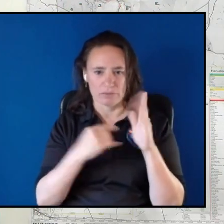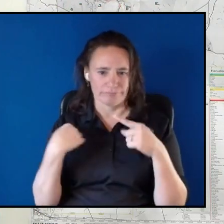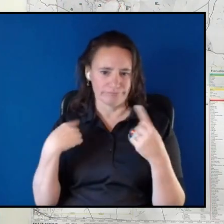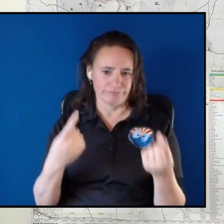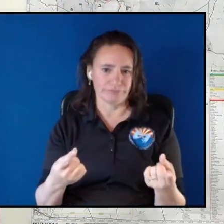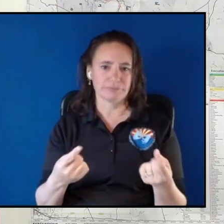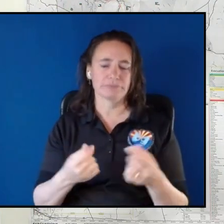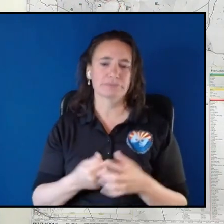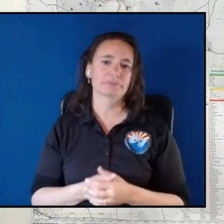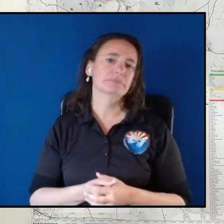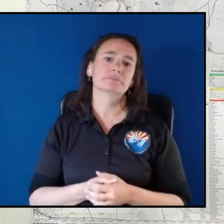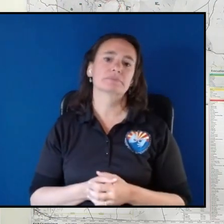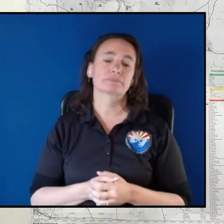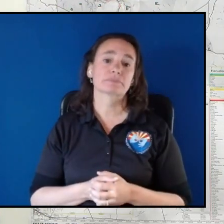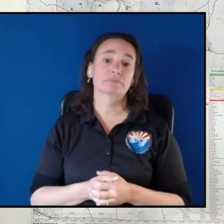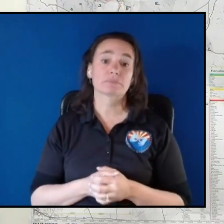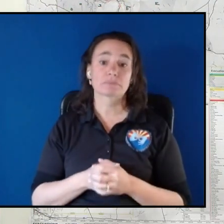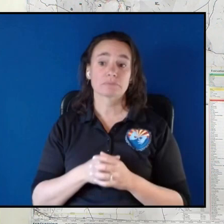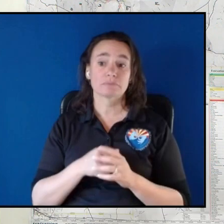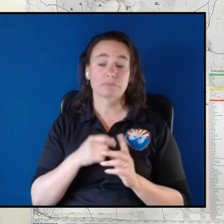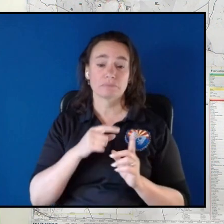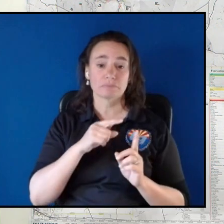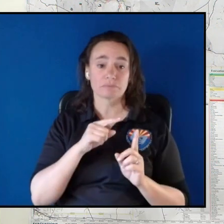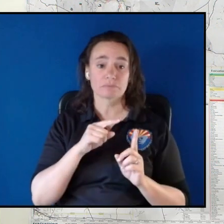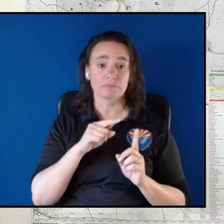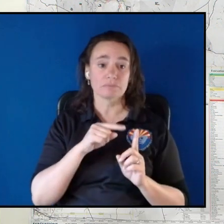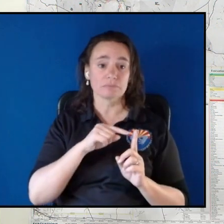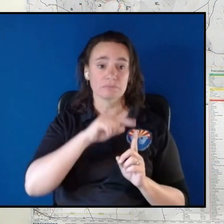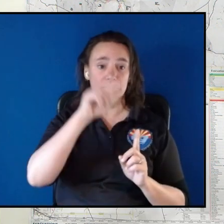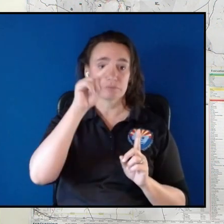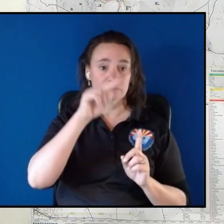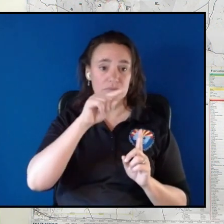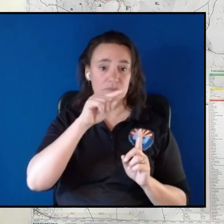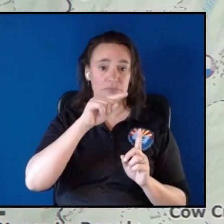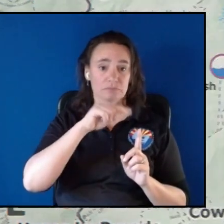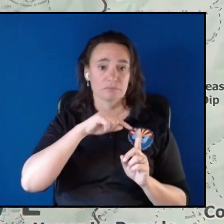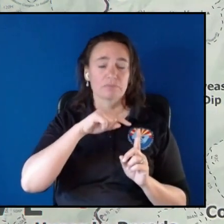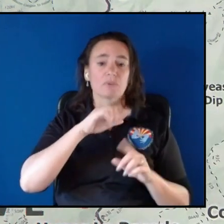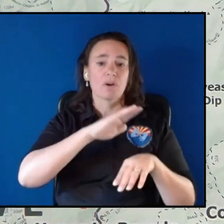As we continue up up along the the Western Fire Edge here,